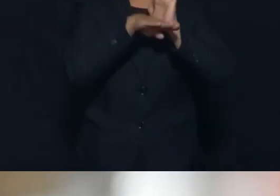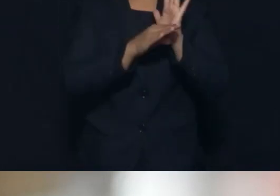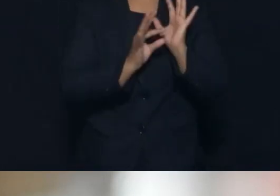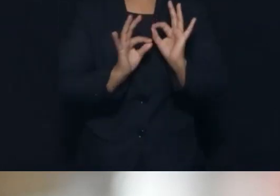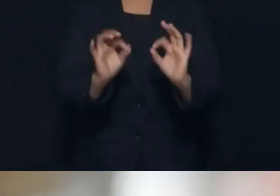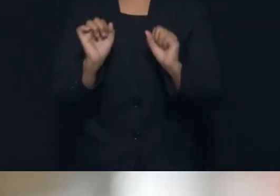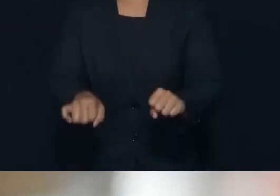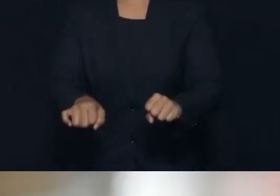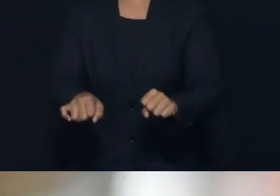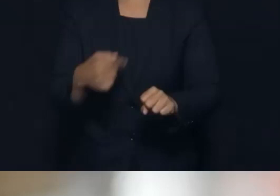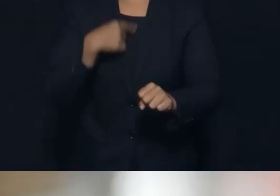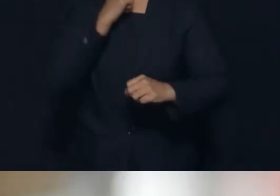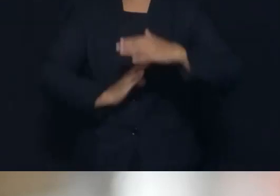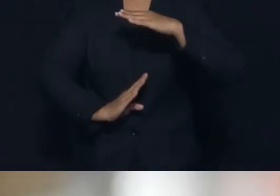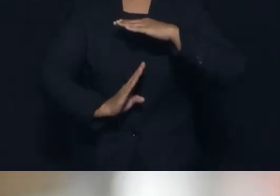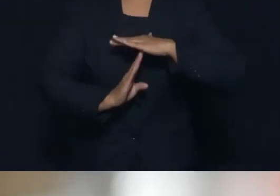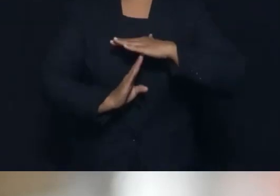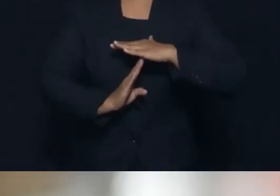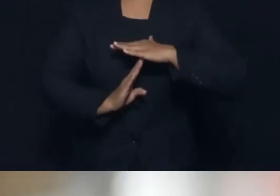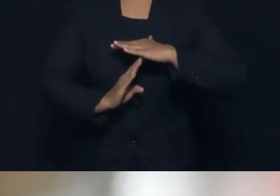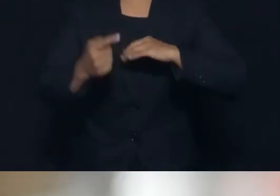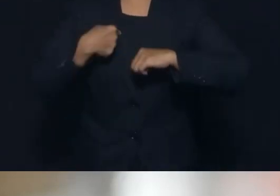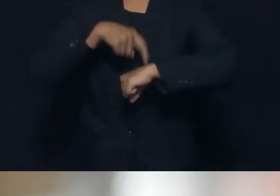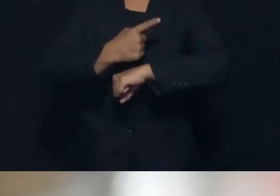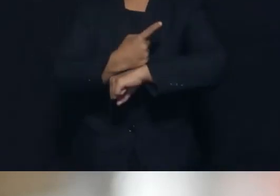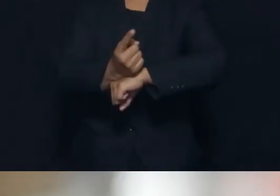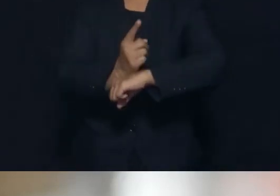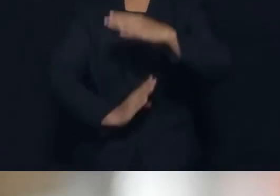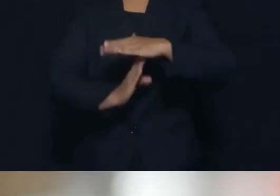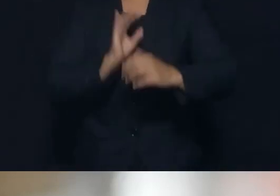I am stopping here. 3 minutes.